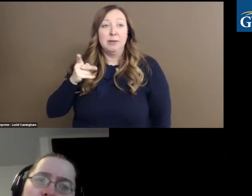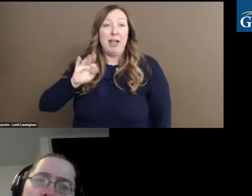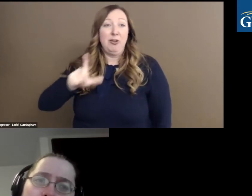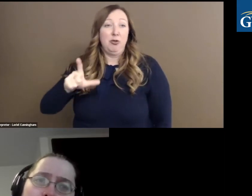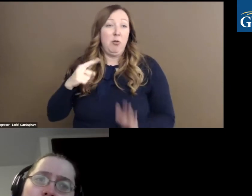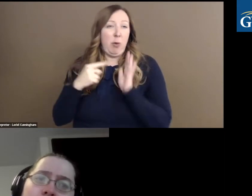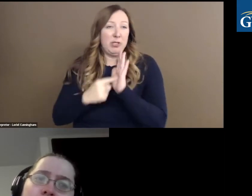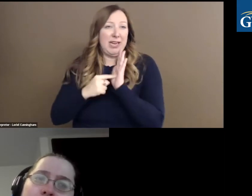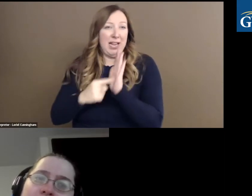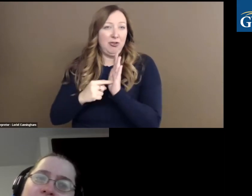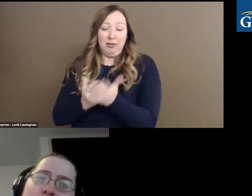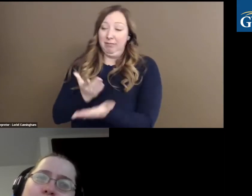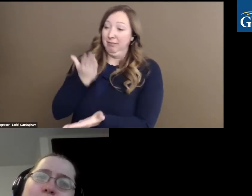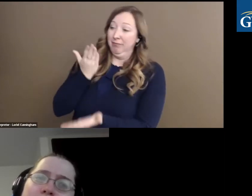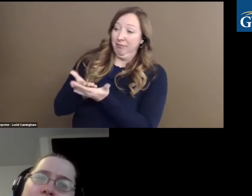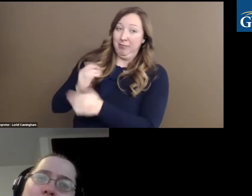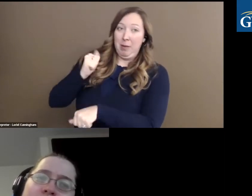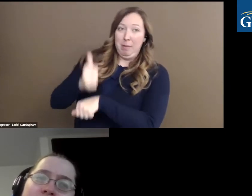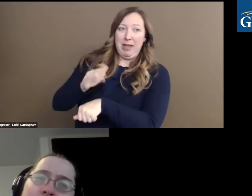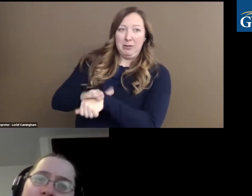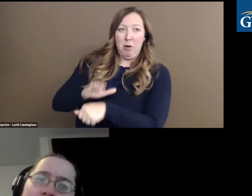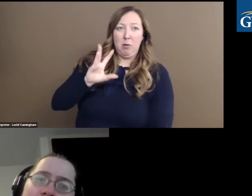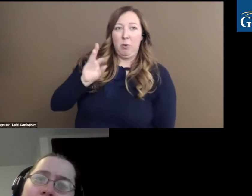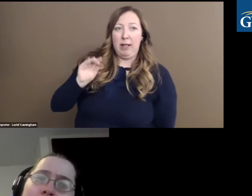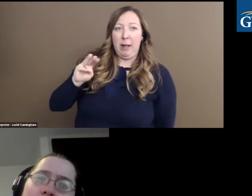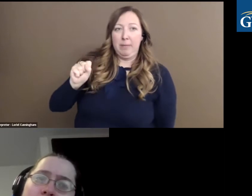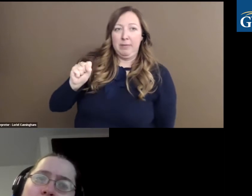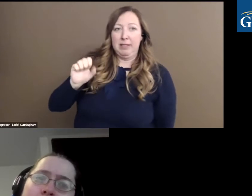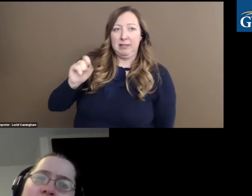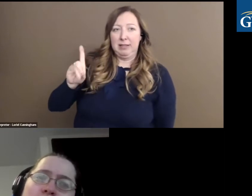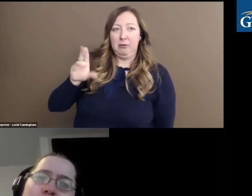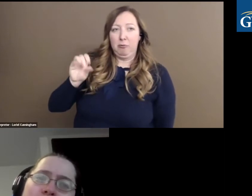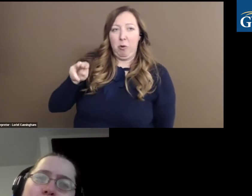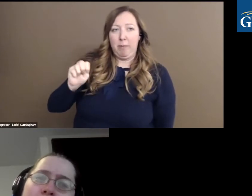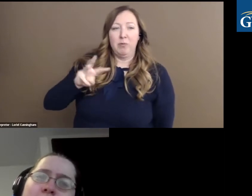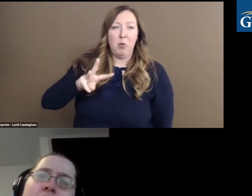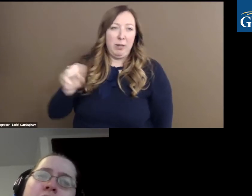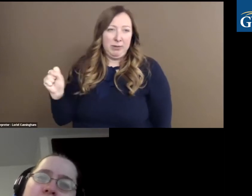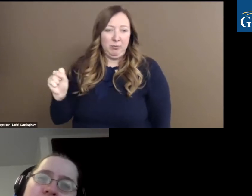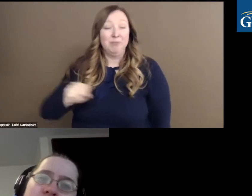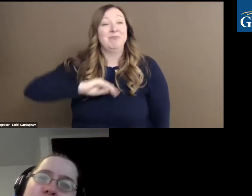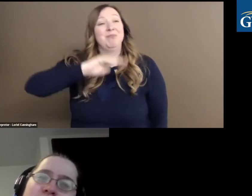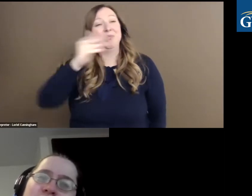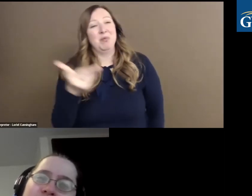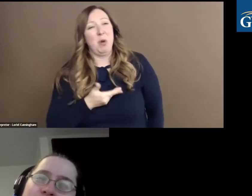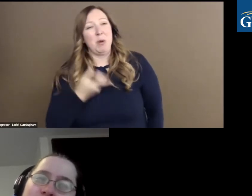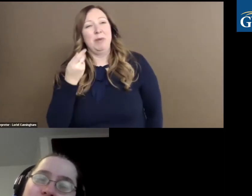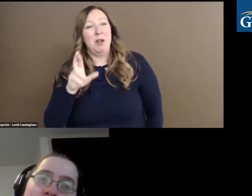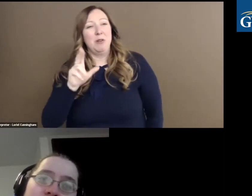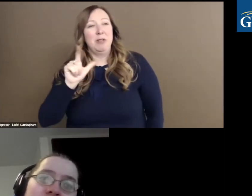syndrome please help me welcome dr landau as our